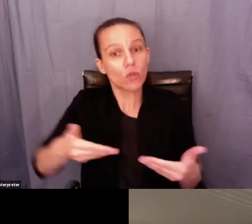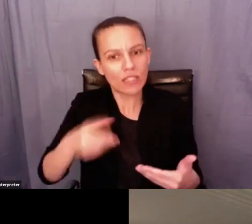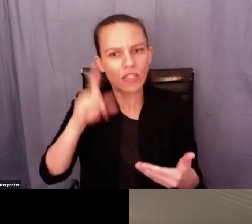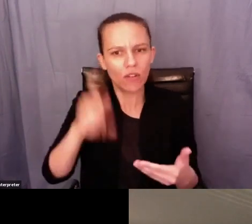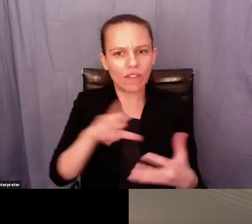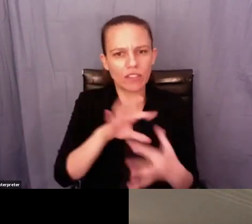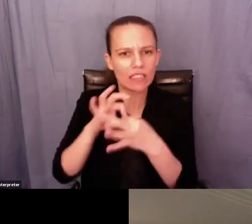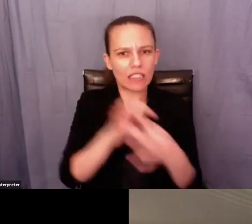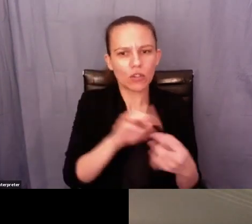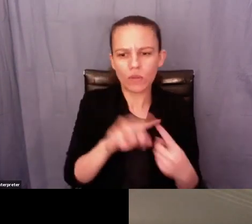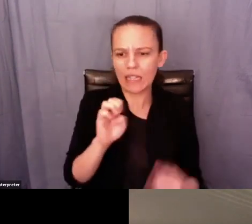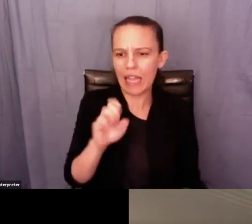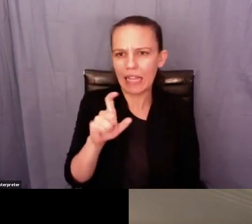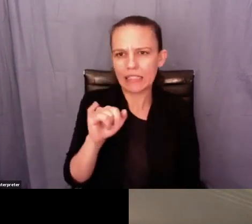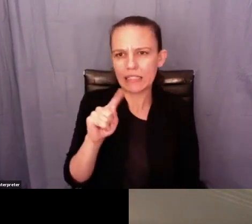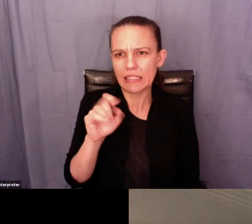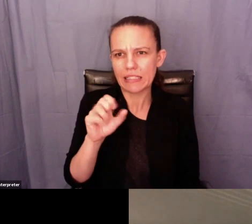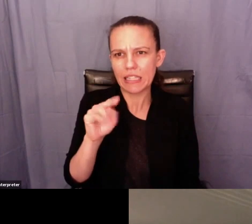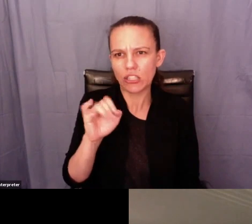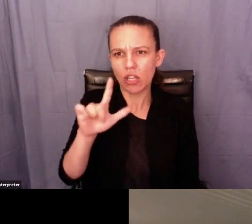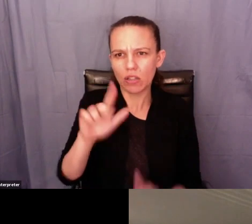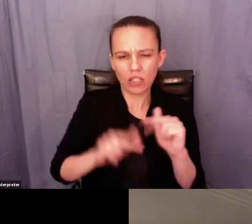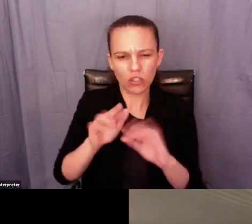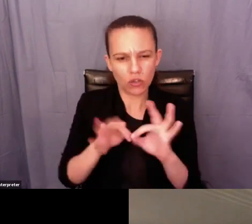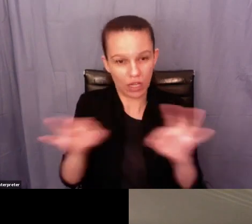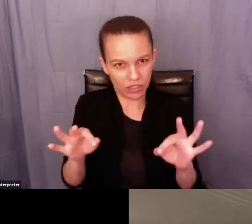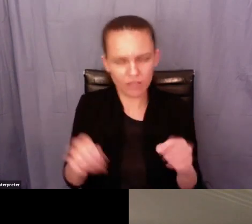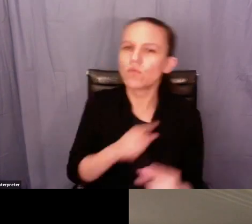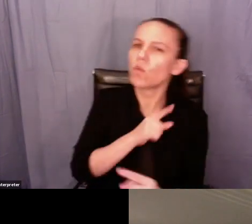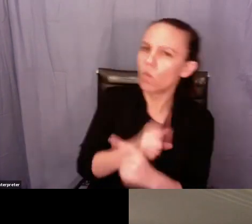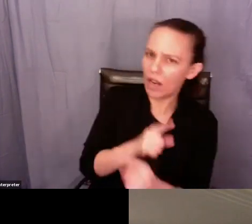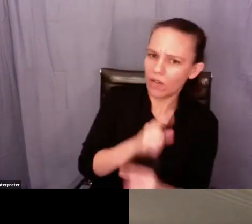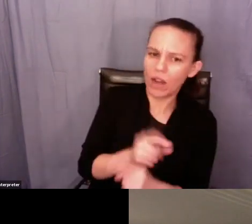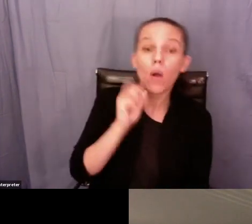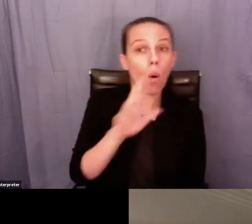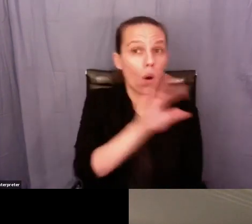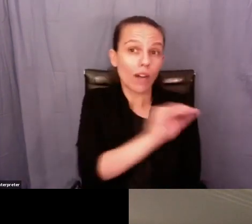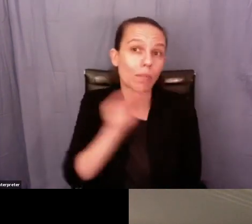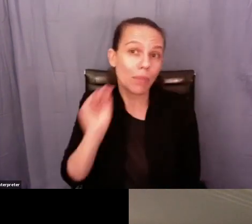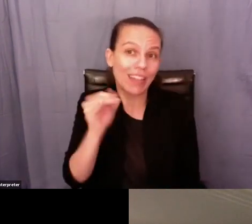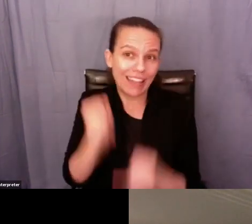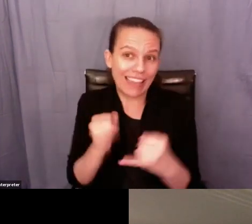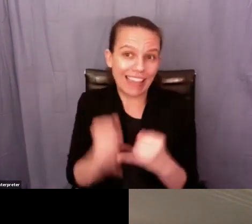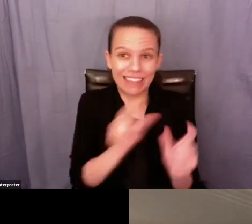Right; right. Or just putting that at the end. Yes. I don't know.